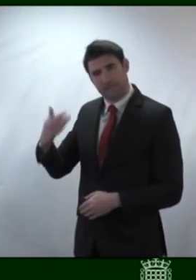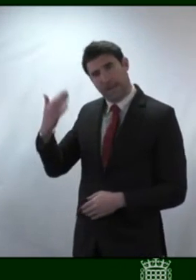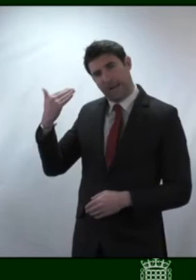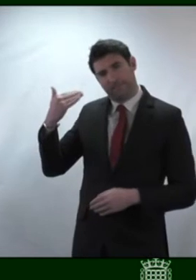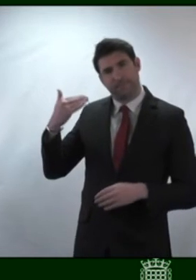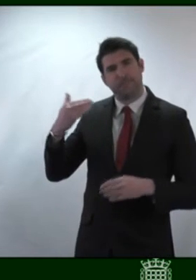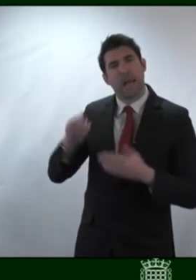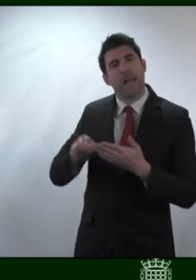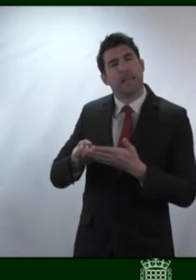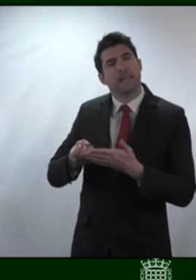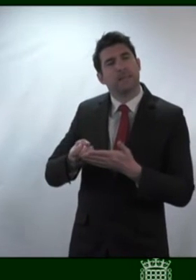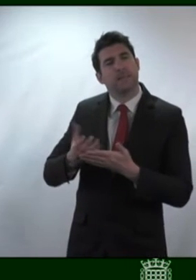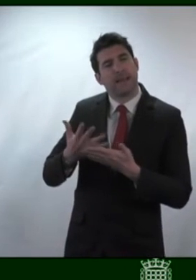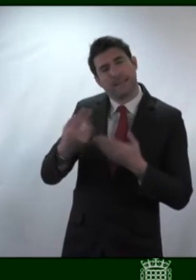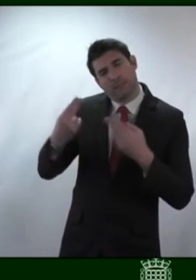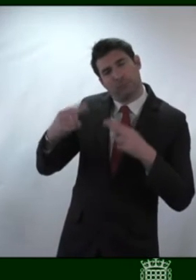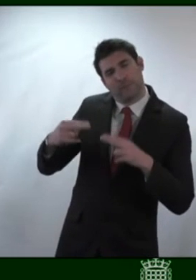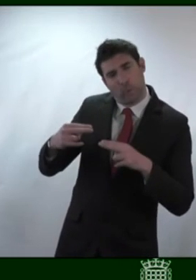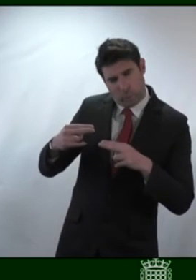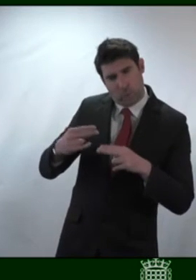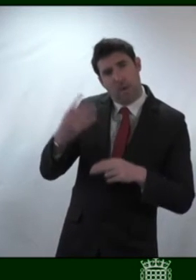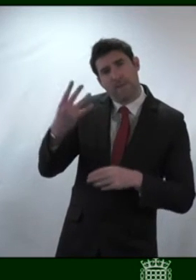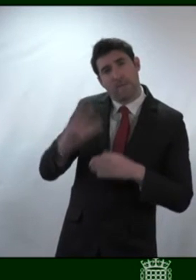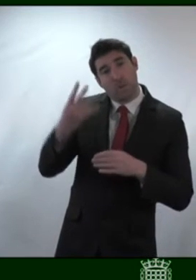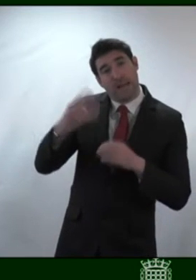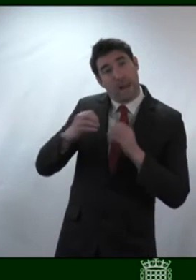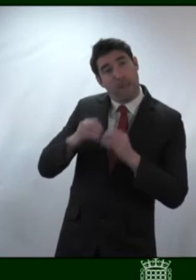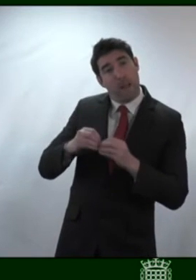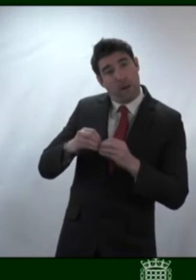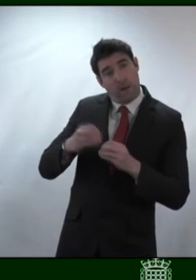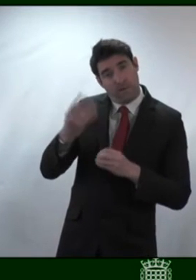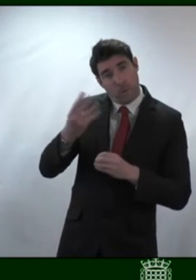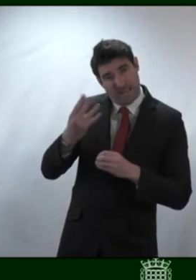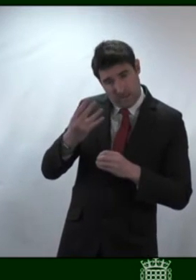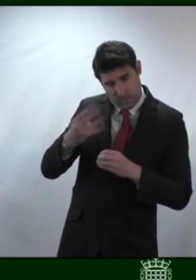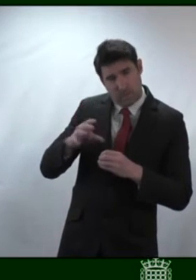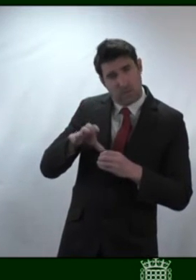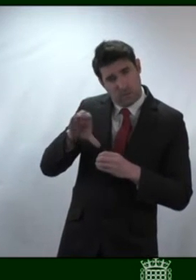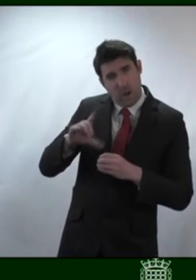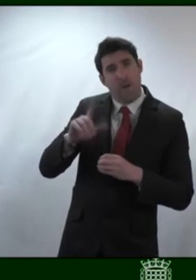was excellent news, but there is a concern that charity-funded medical research, which has been